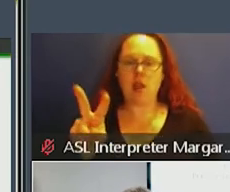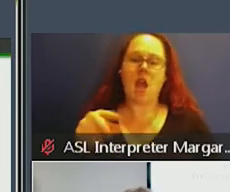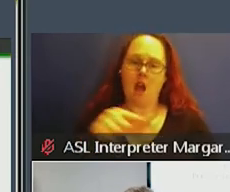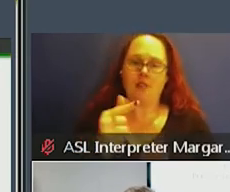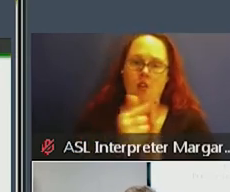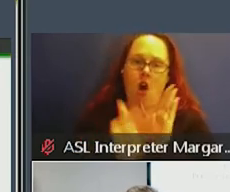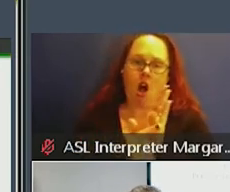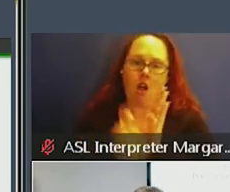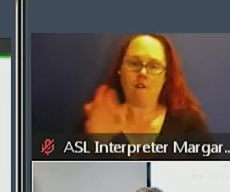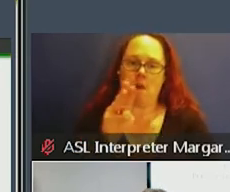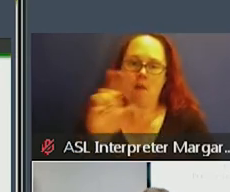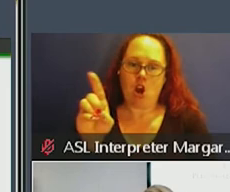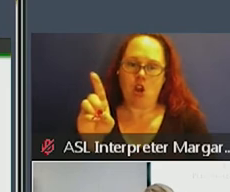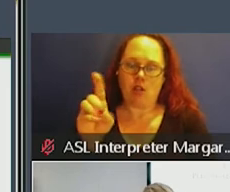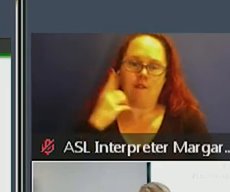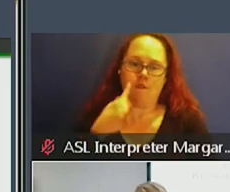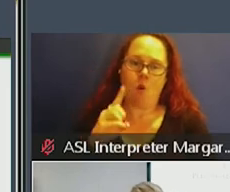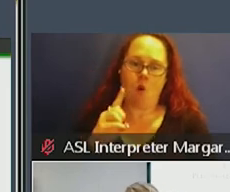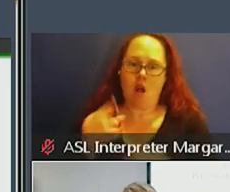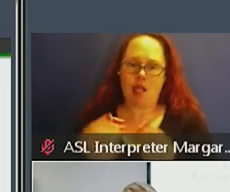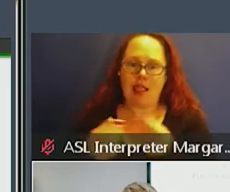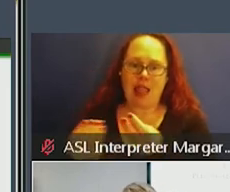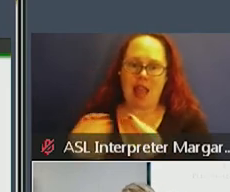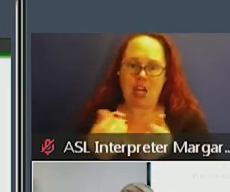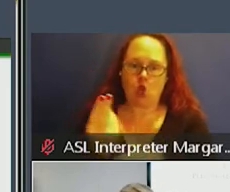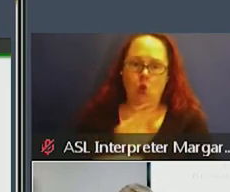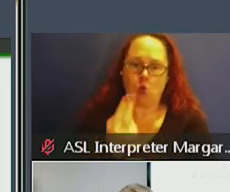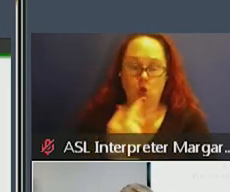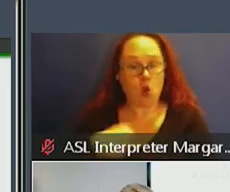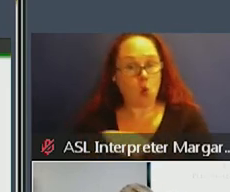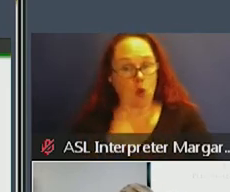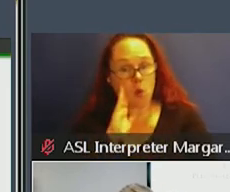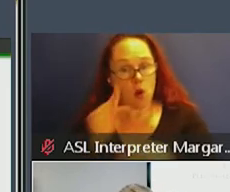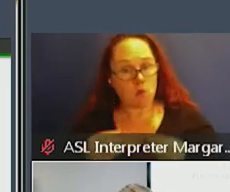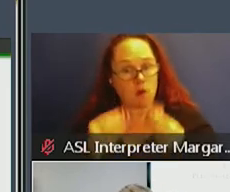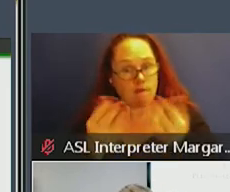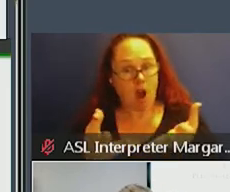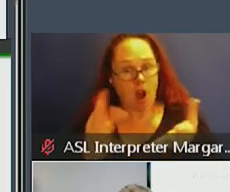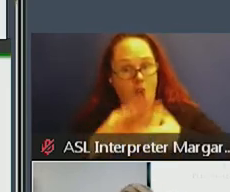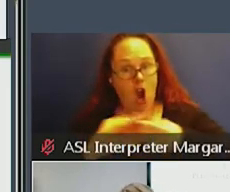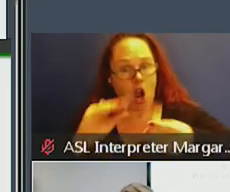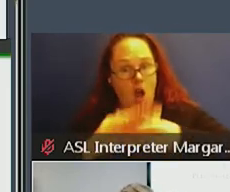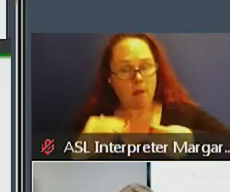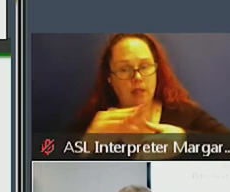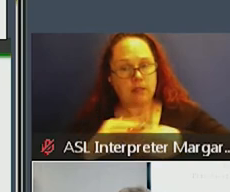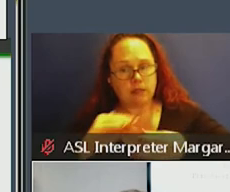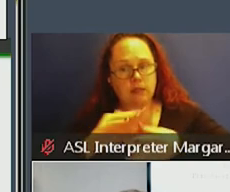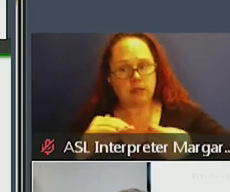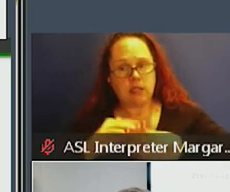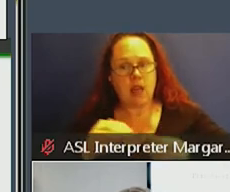So we will provide our comments. They are, I just want to make sure that everyone fully understands. They are not binding.